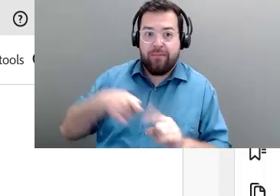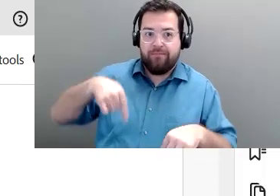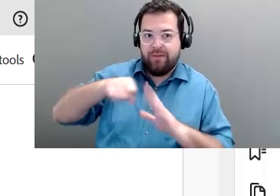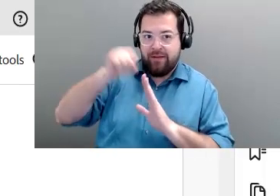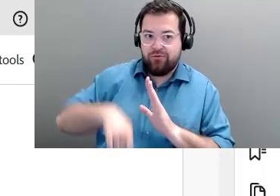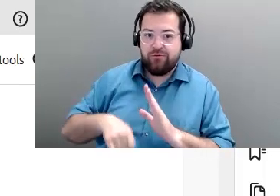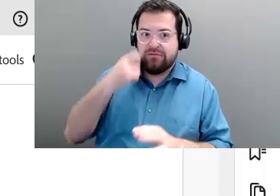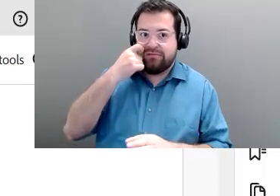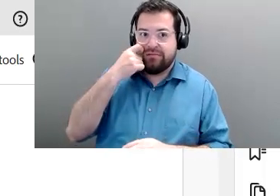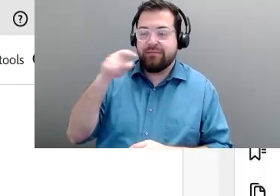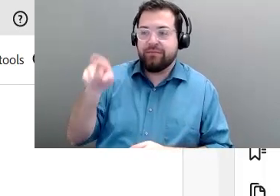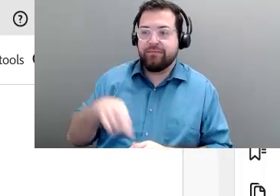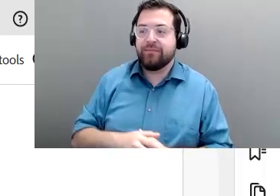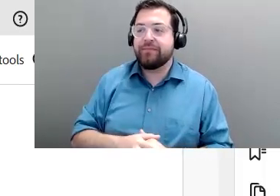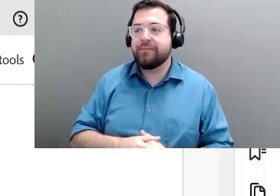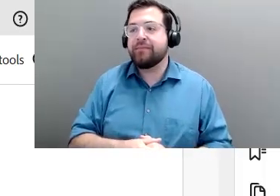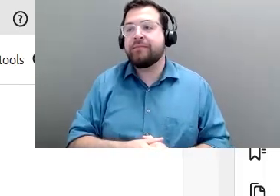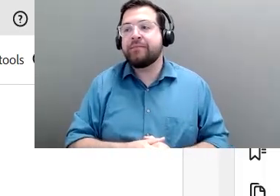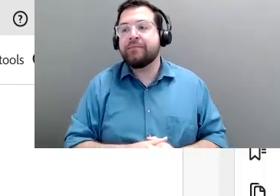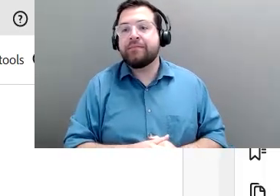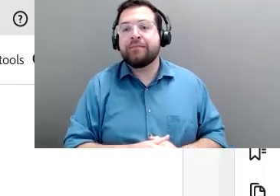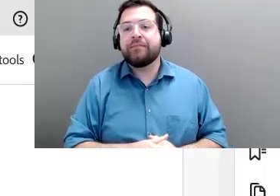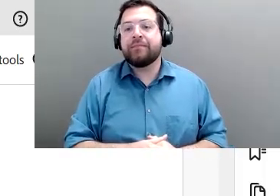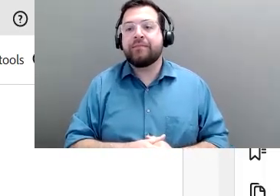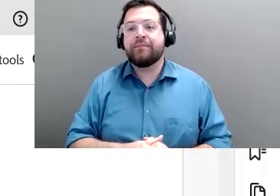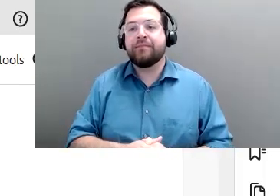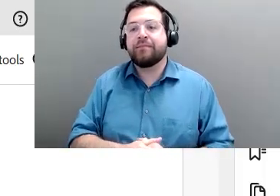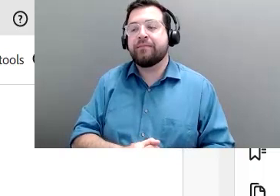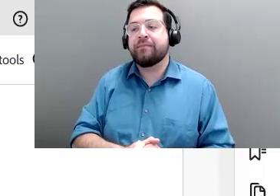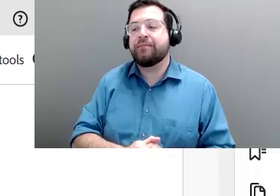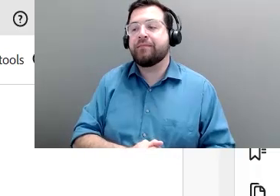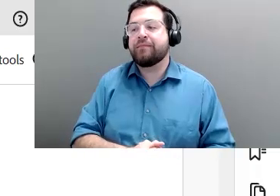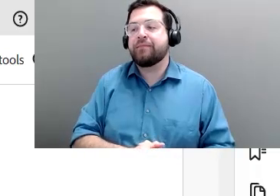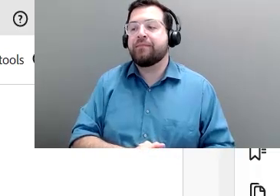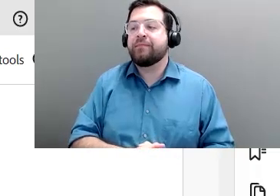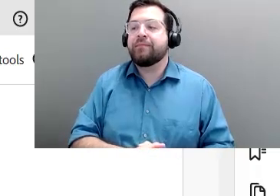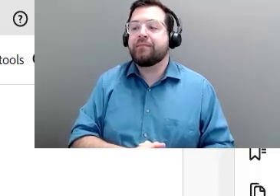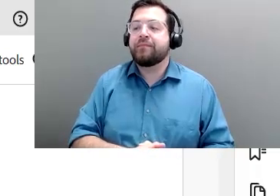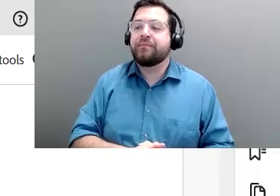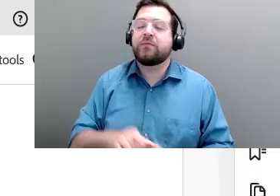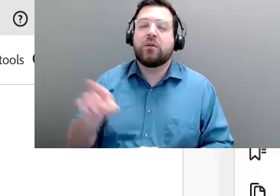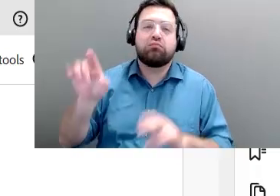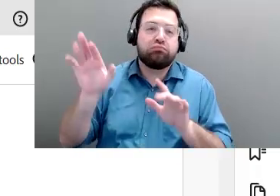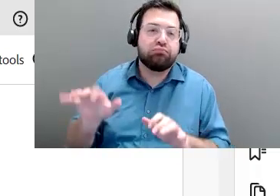And, the student, is saying, you know, that they believe the social interactionist